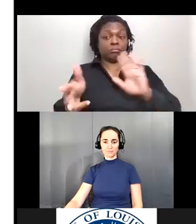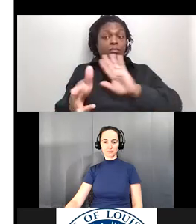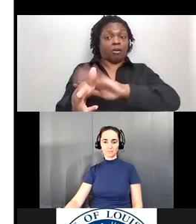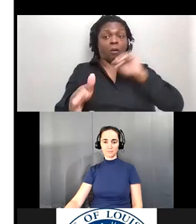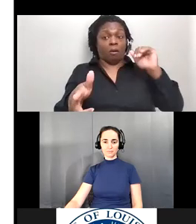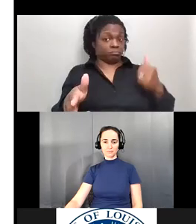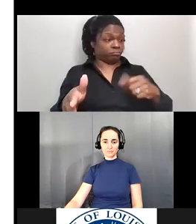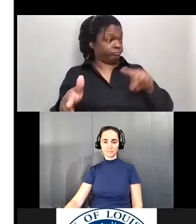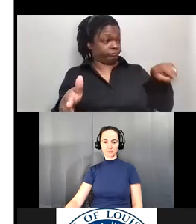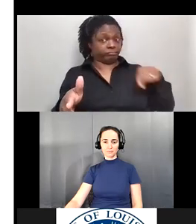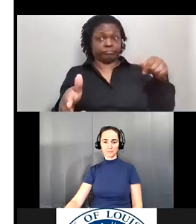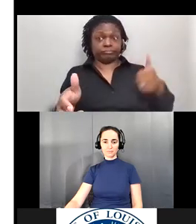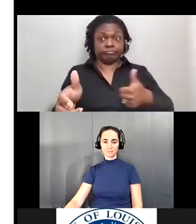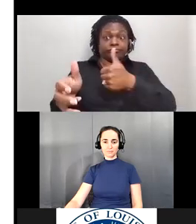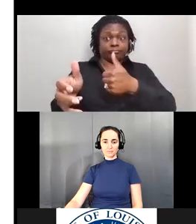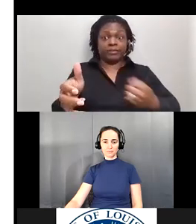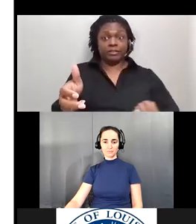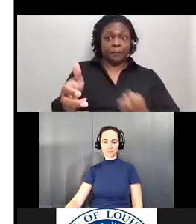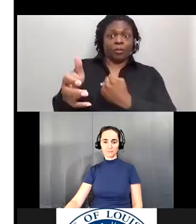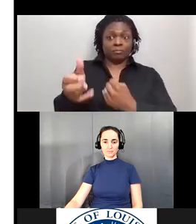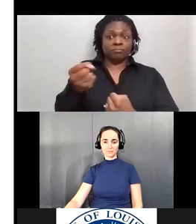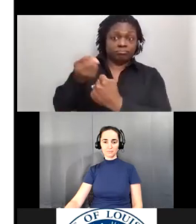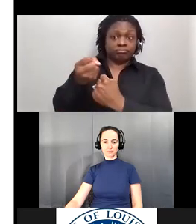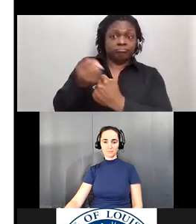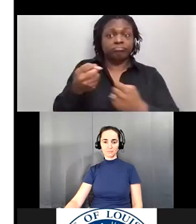15:58:32 Or if, or if an officer, or if an action is taken.